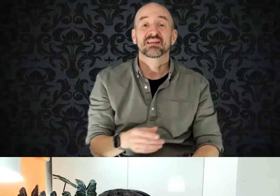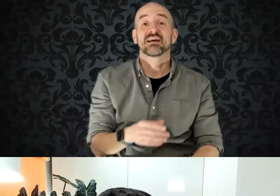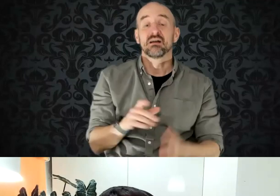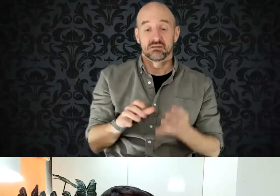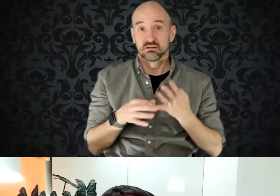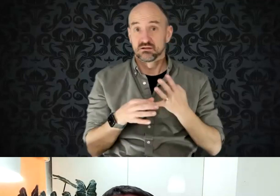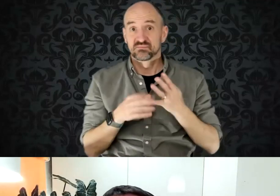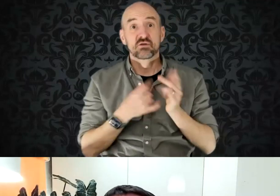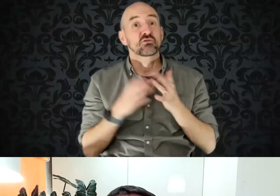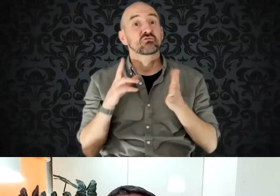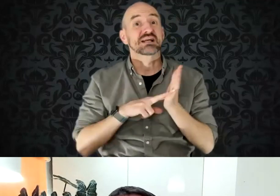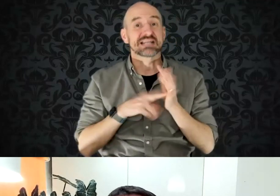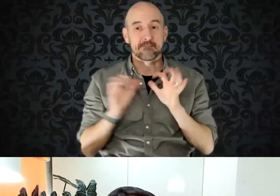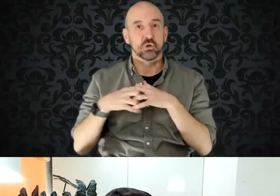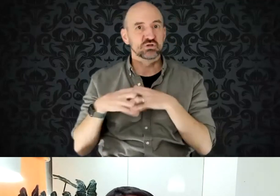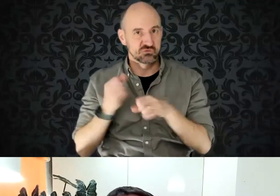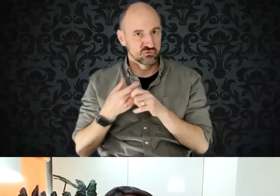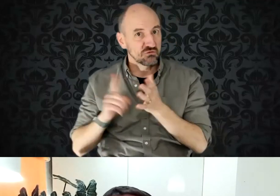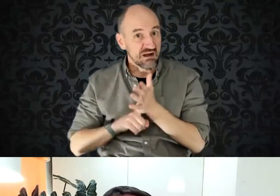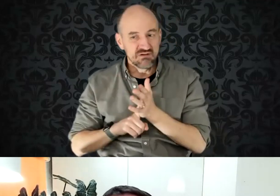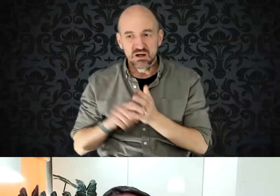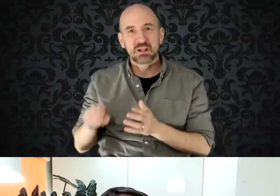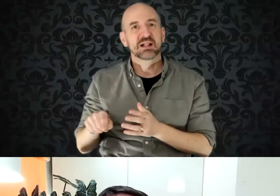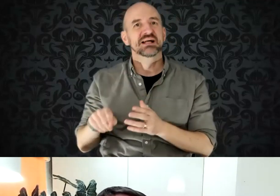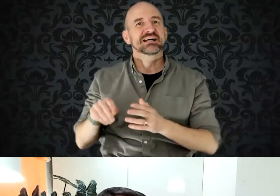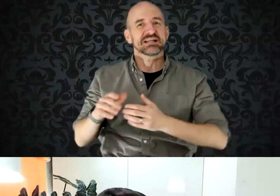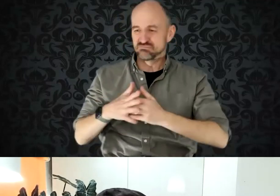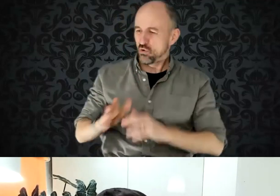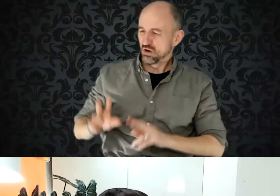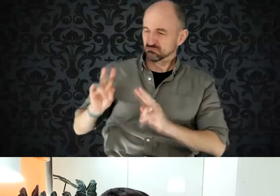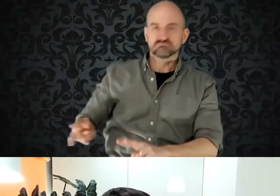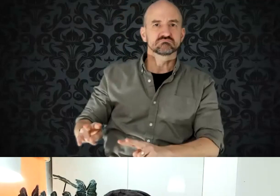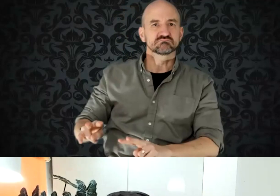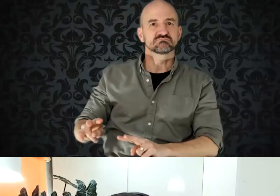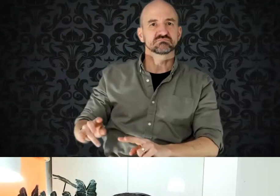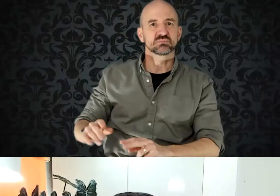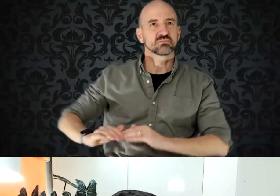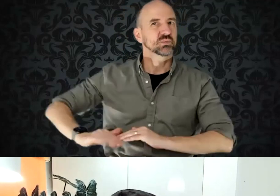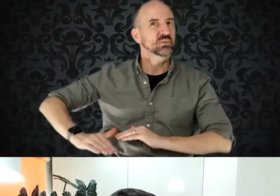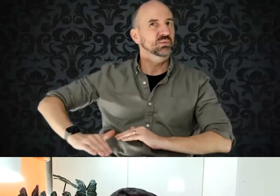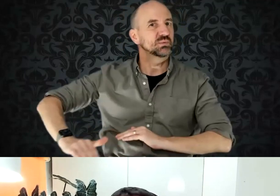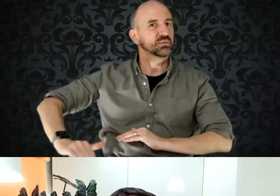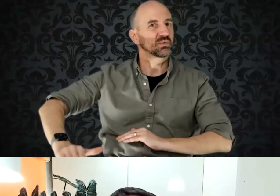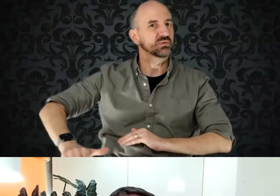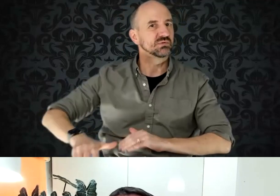it gives you a finished effect, where it looks like gravel, but it does not move at all and just